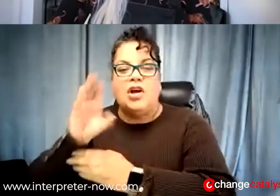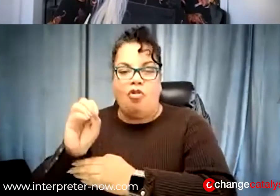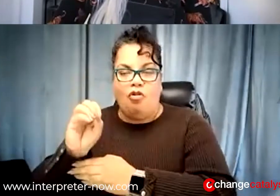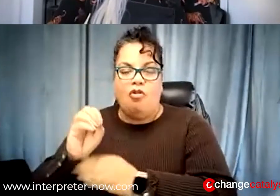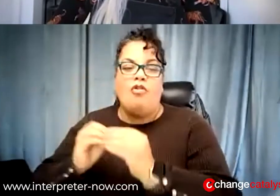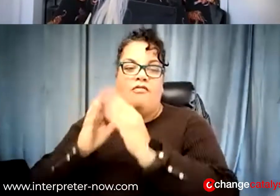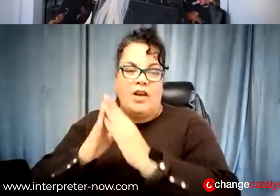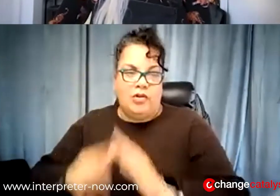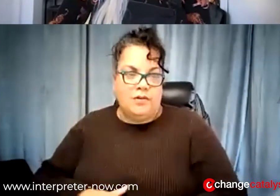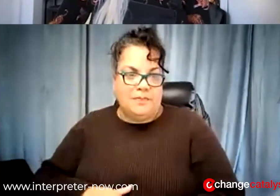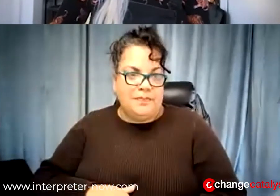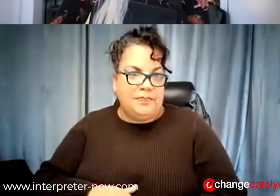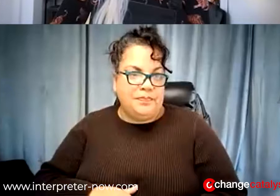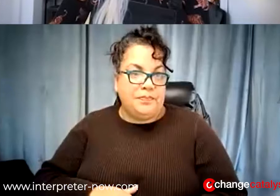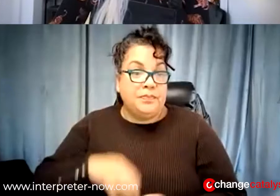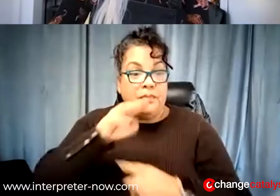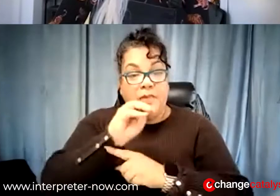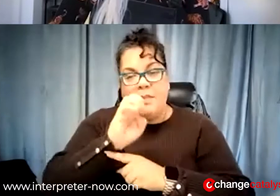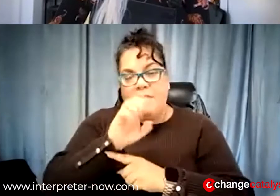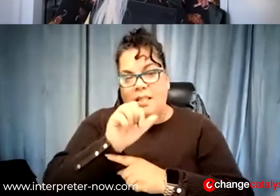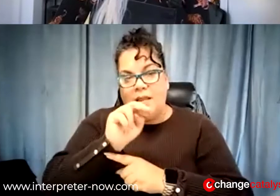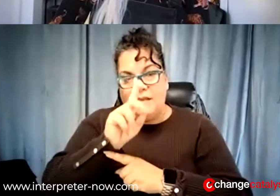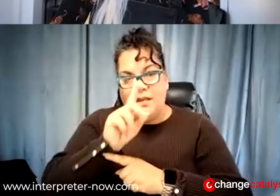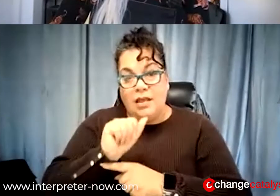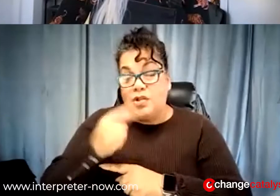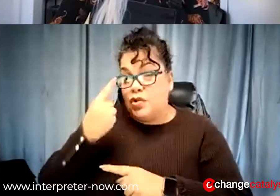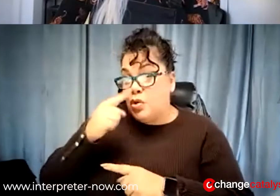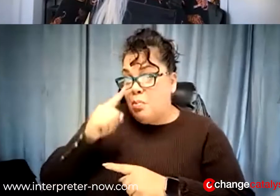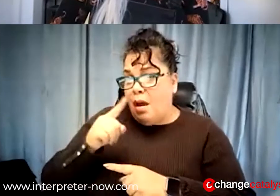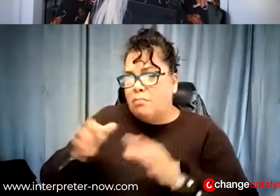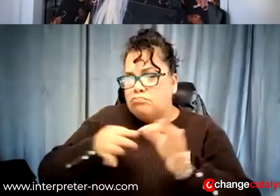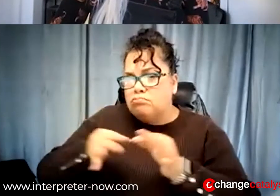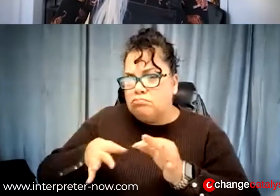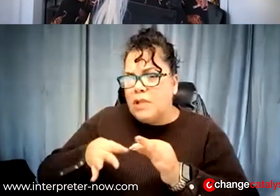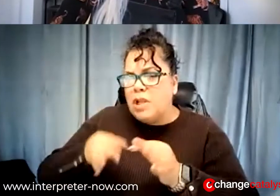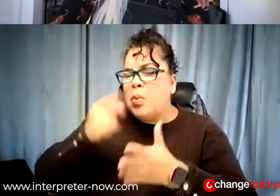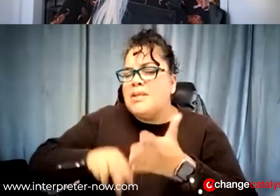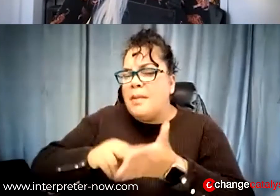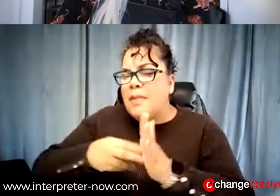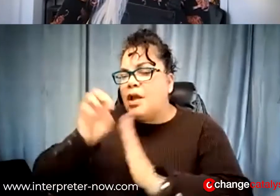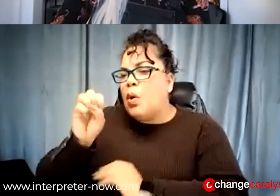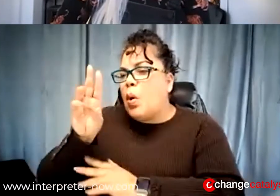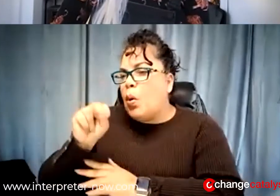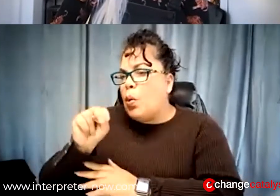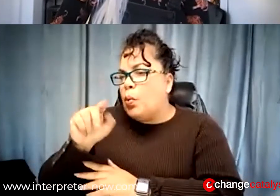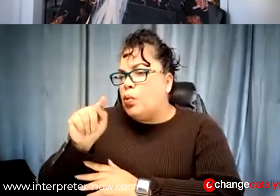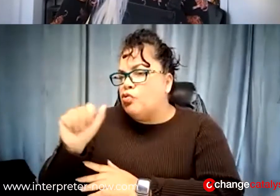Can you say a bit about what OwnTrail is so everybody has a good understanding before we move deeper? Yeah.